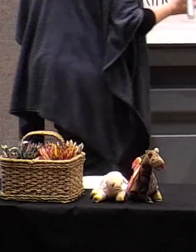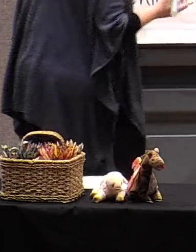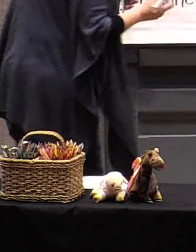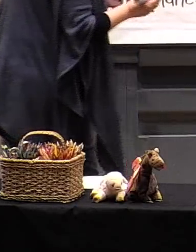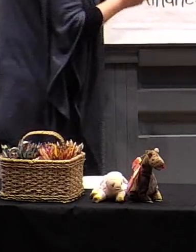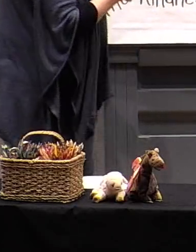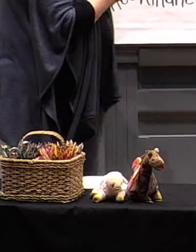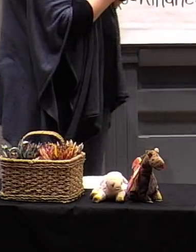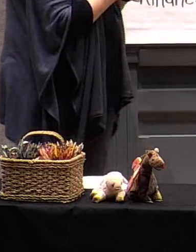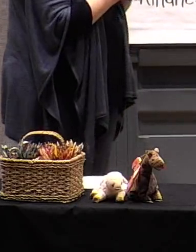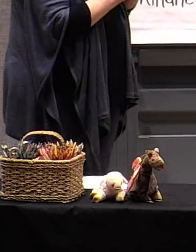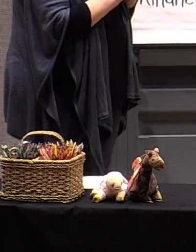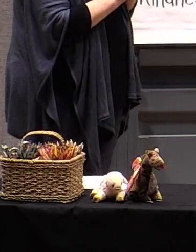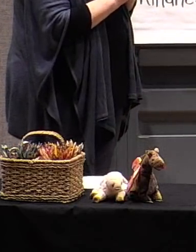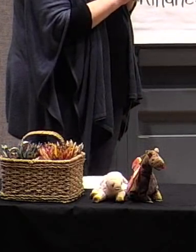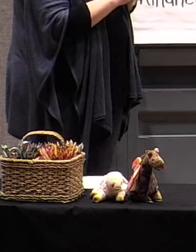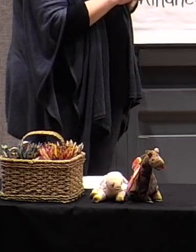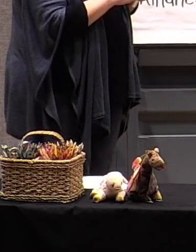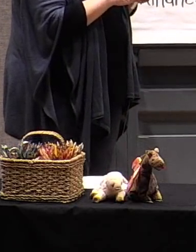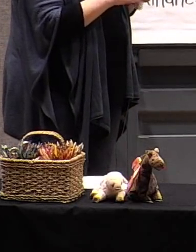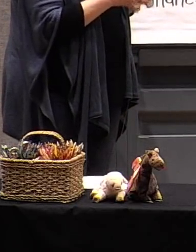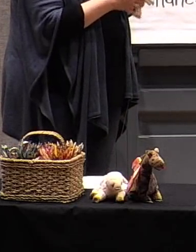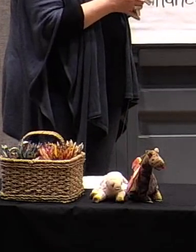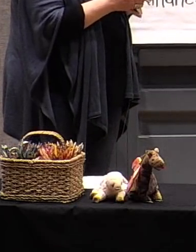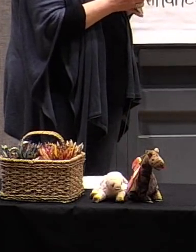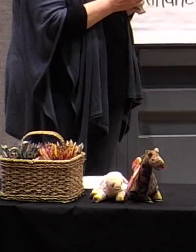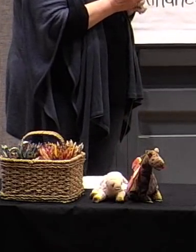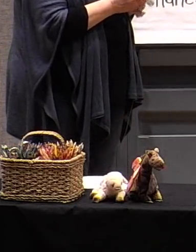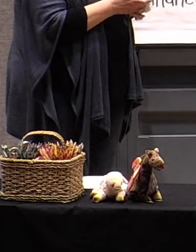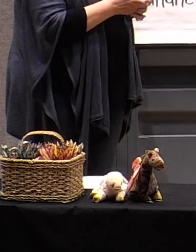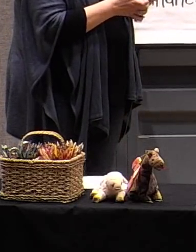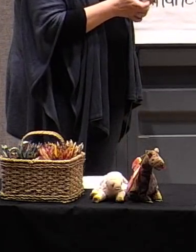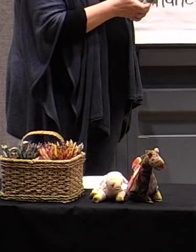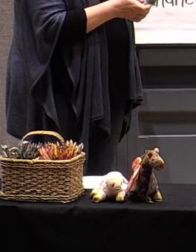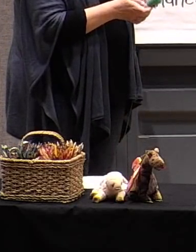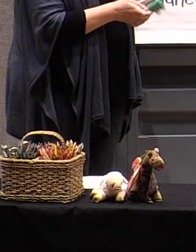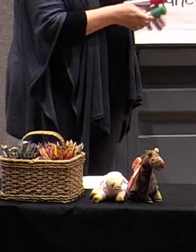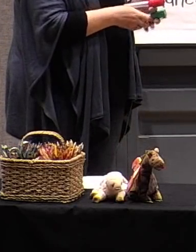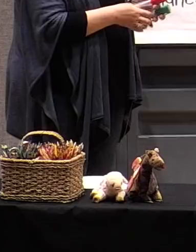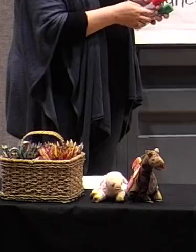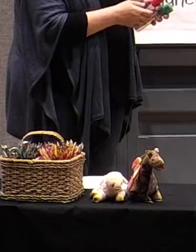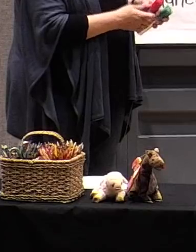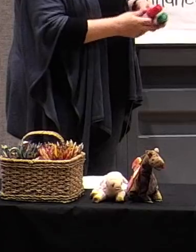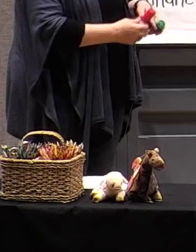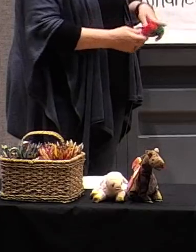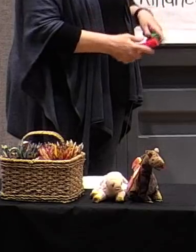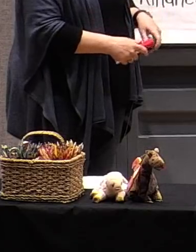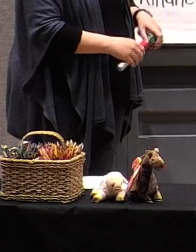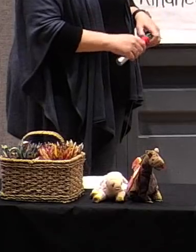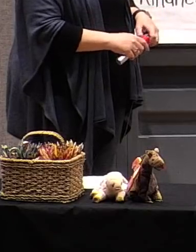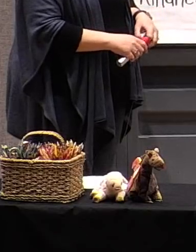Nice. Another way, sometimes when you see somebody who's not very happy or they're sad,